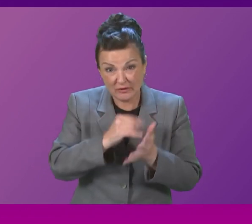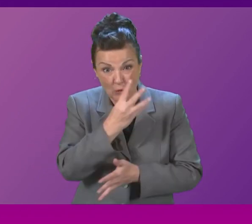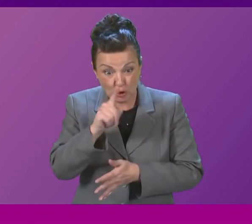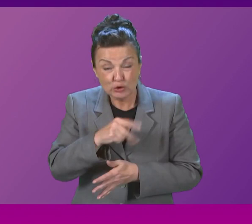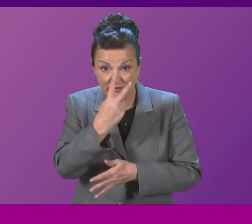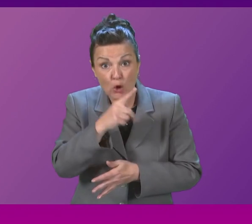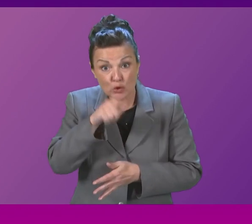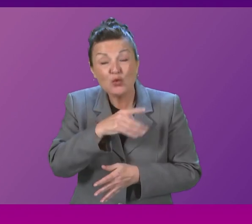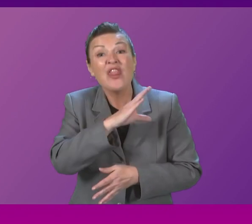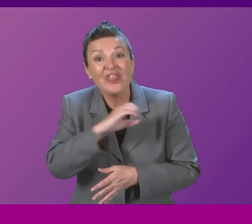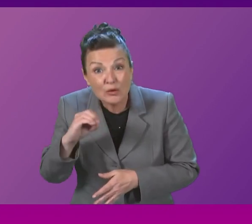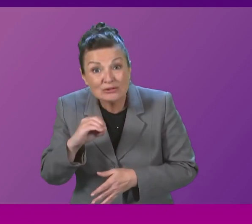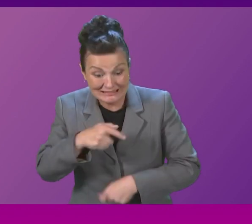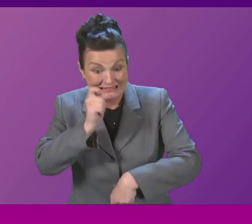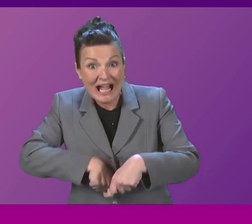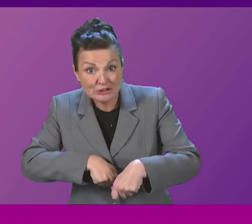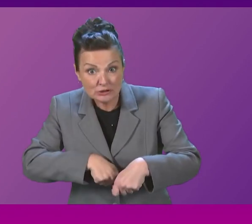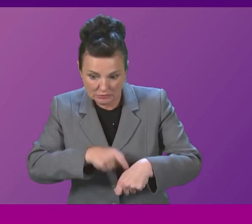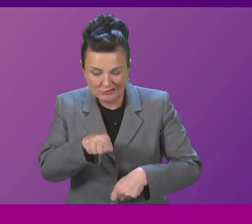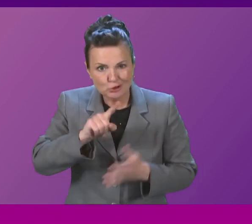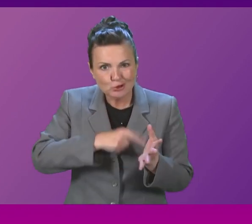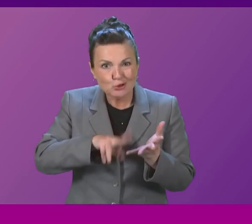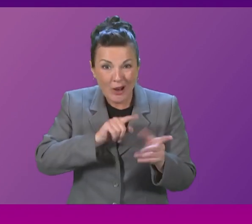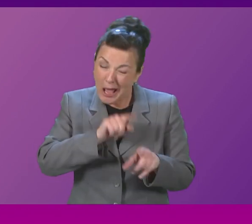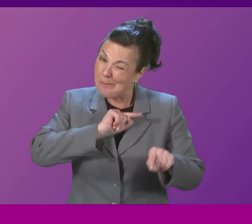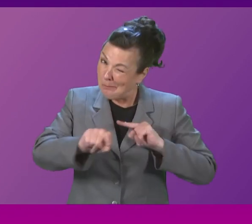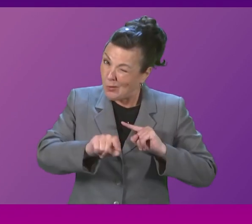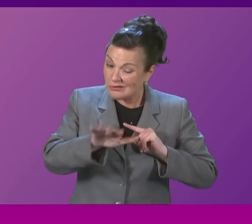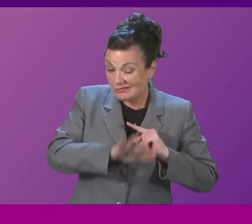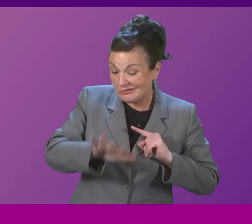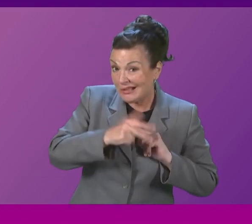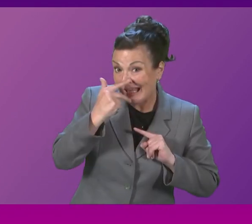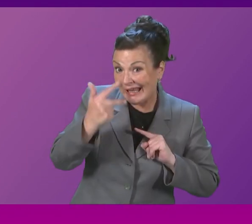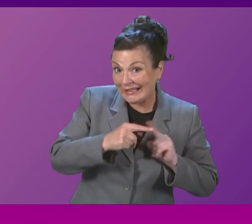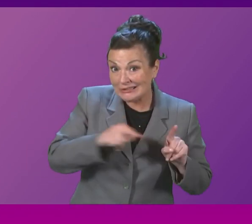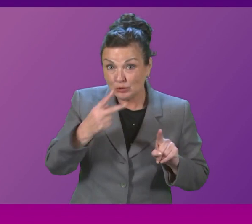and 24. Despite substantial evidence showing that sanctions simply do not work and that they